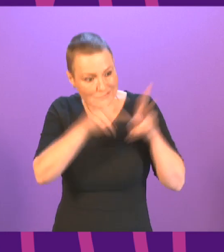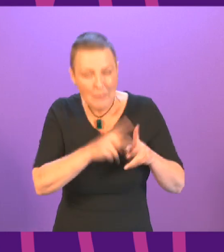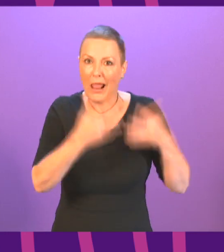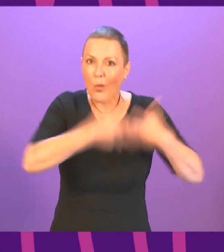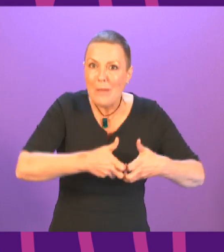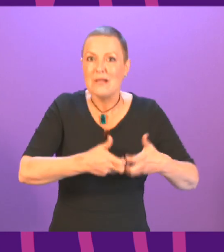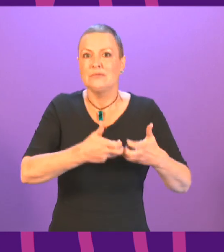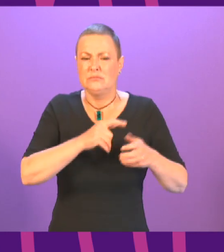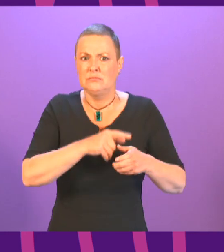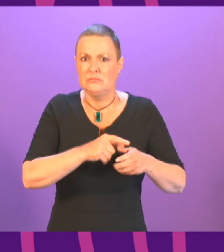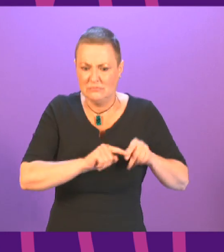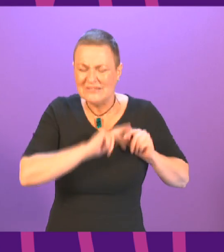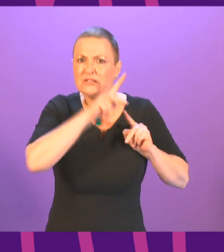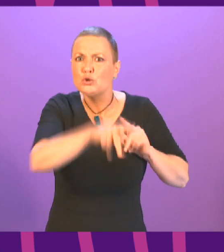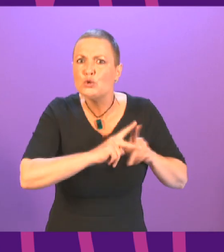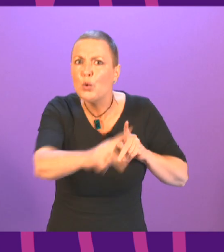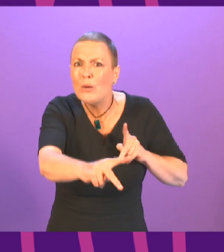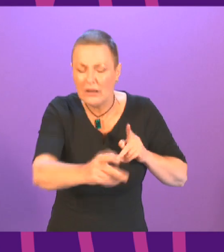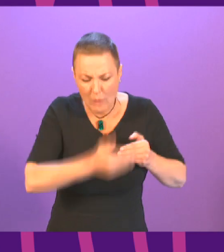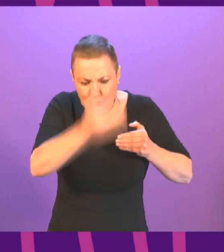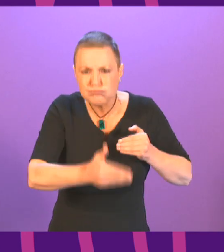to take it to over 700 beds.